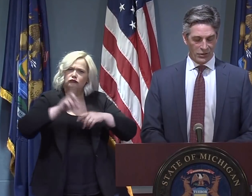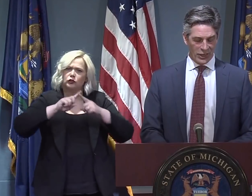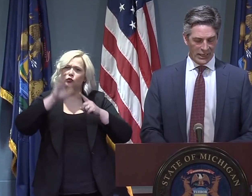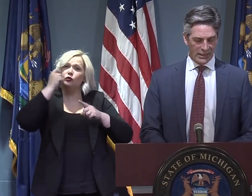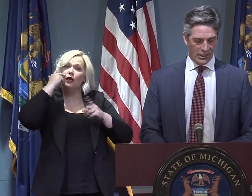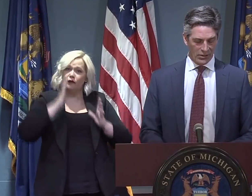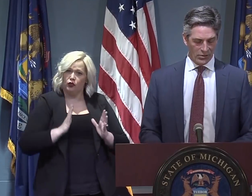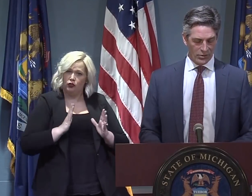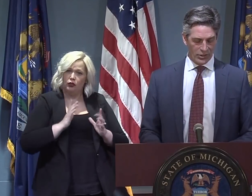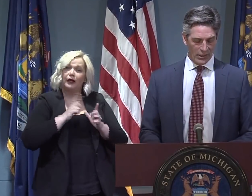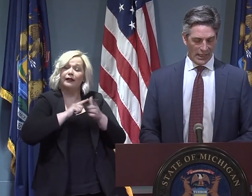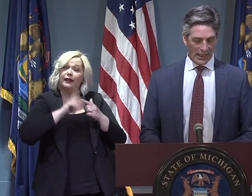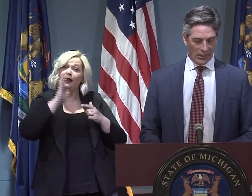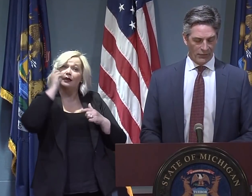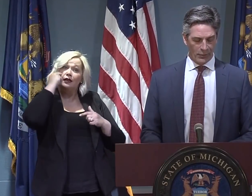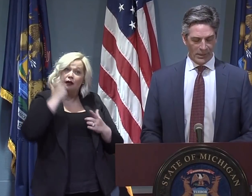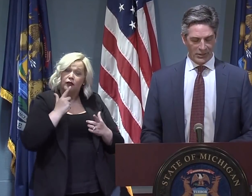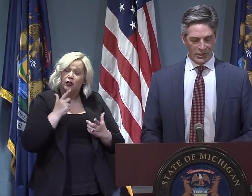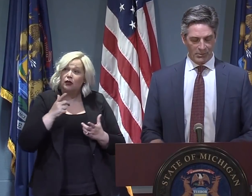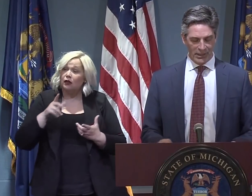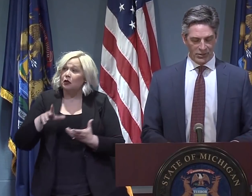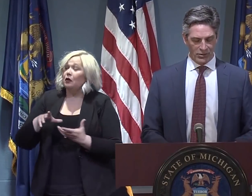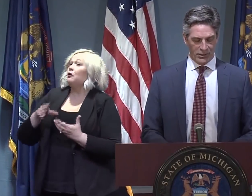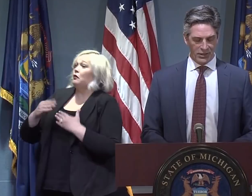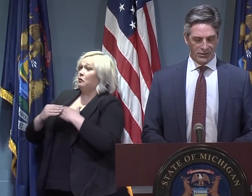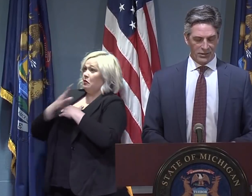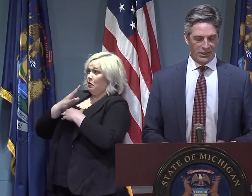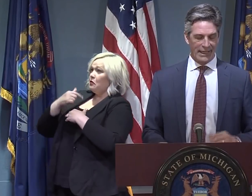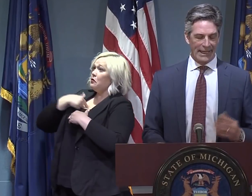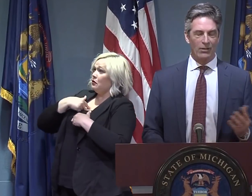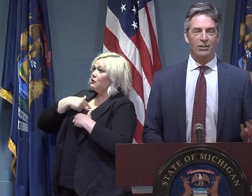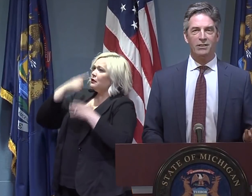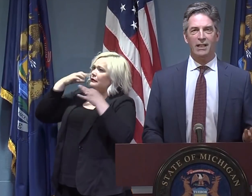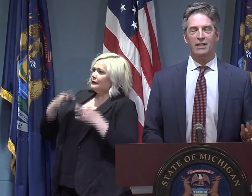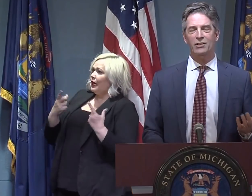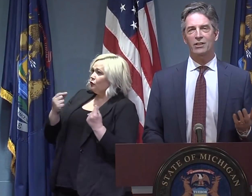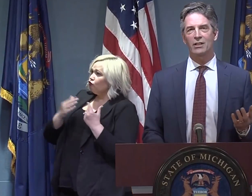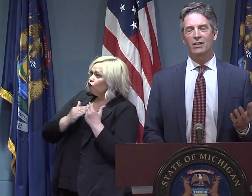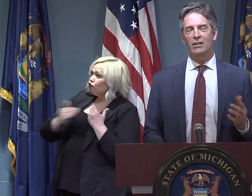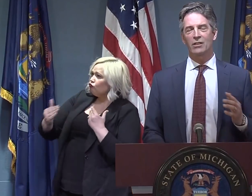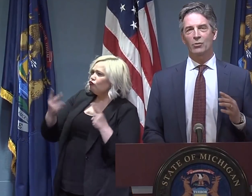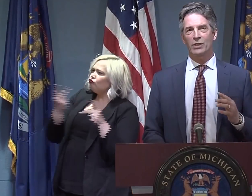THE COUNCIL'S JOB IS TO PROVIDE ADVICE AND INPUT TO THE GOVERNOR SO THAT SHE CAN USE OUR